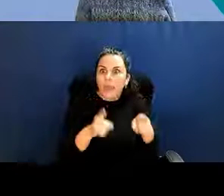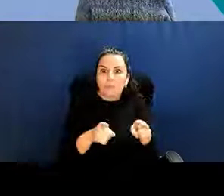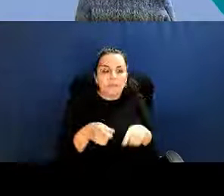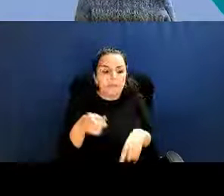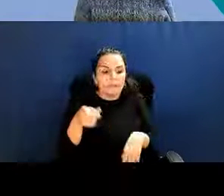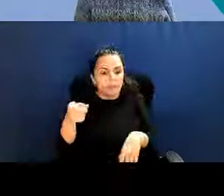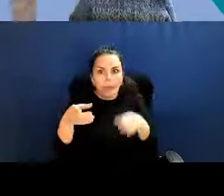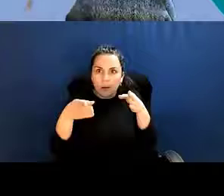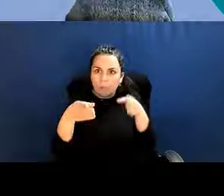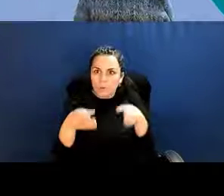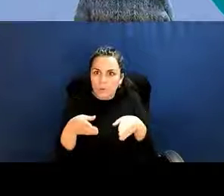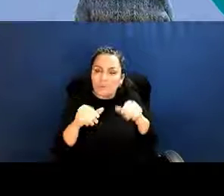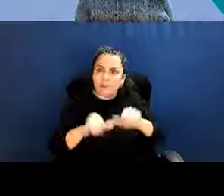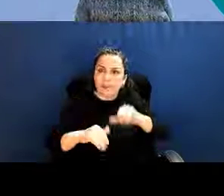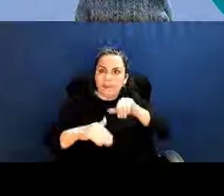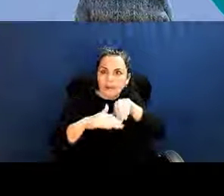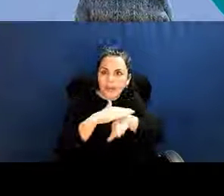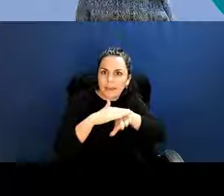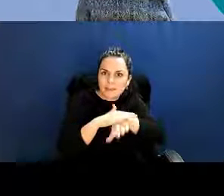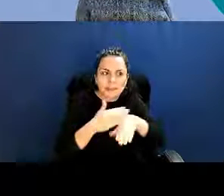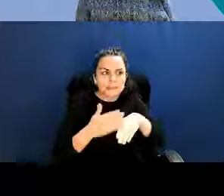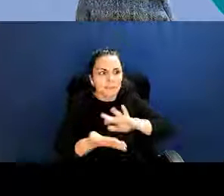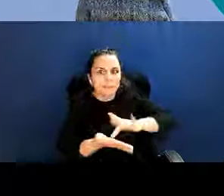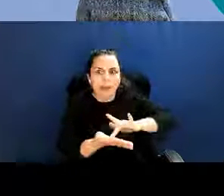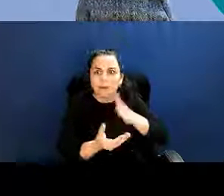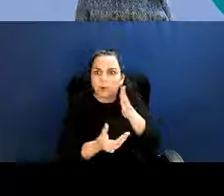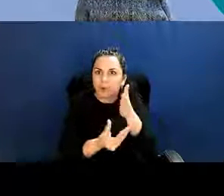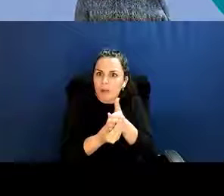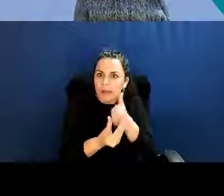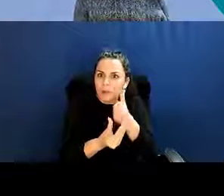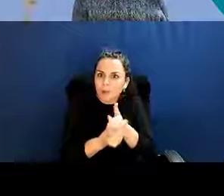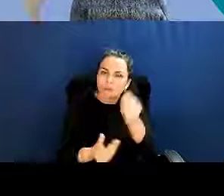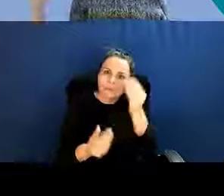to maybe some medical records, information,